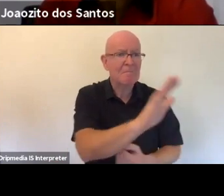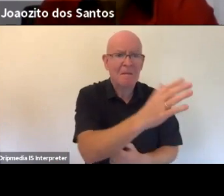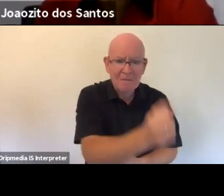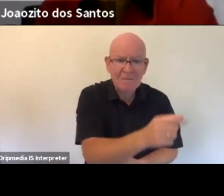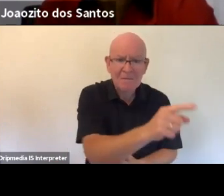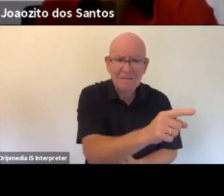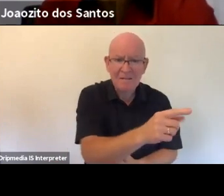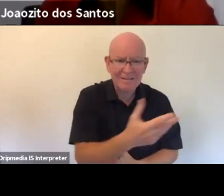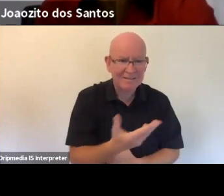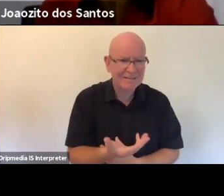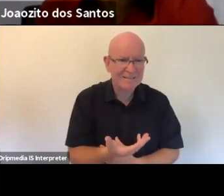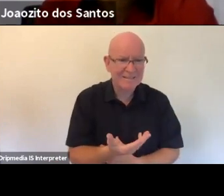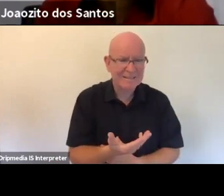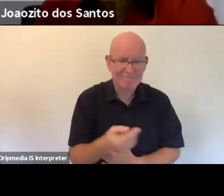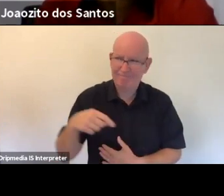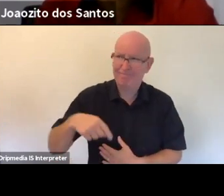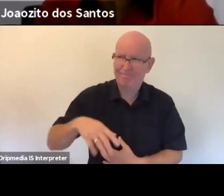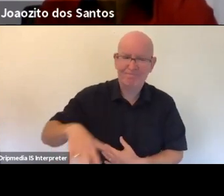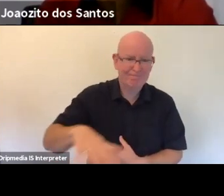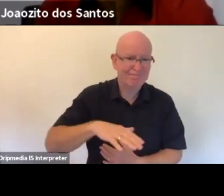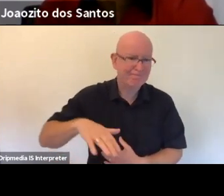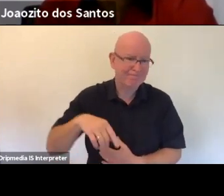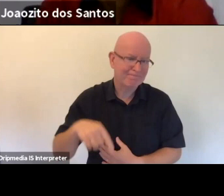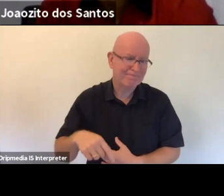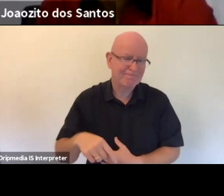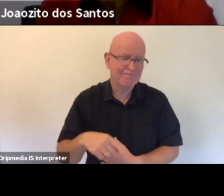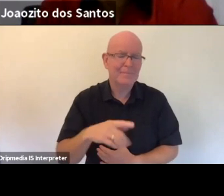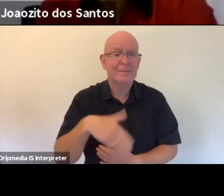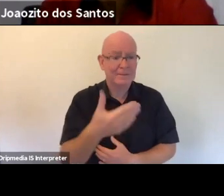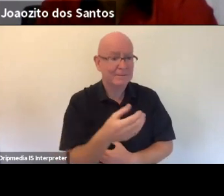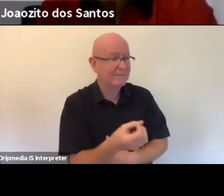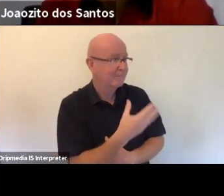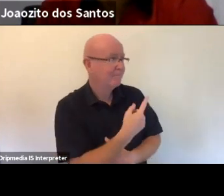So the recommendations or demands. We would like to recommend